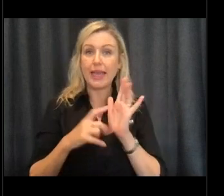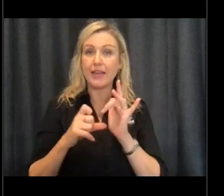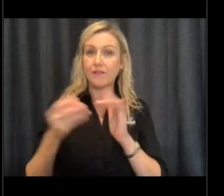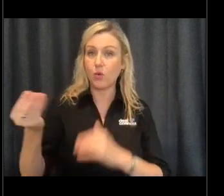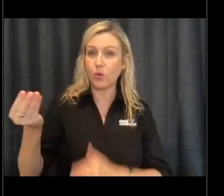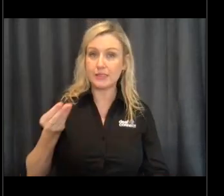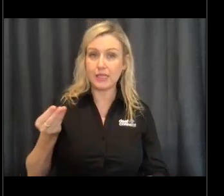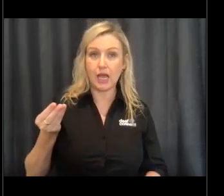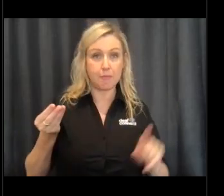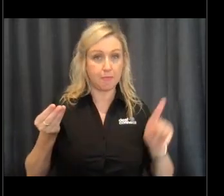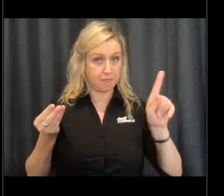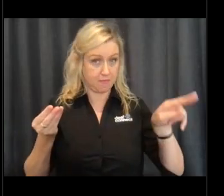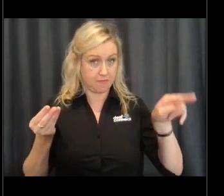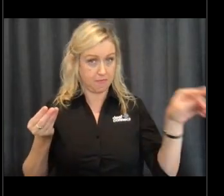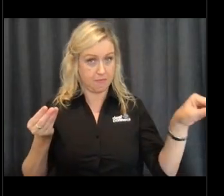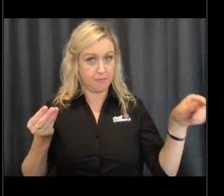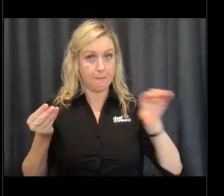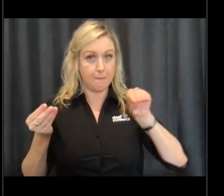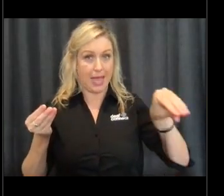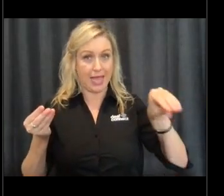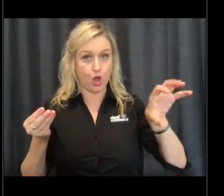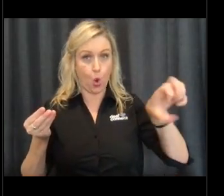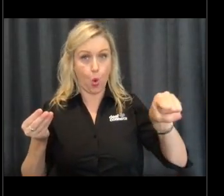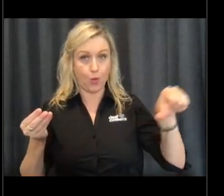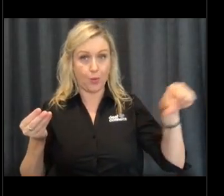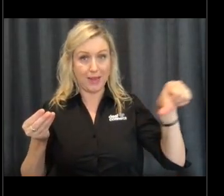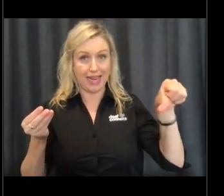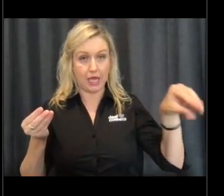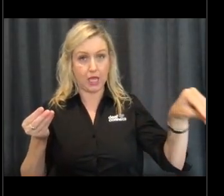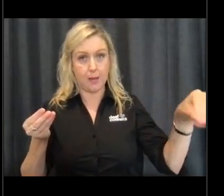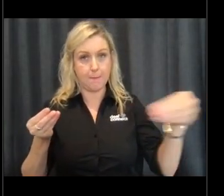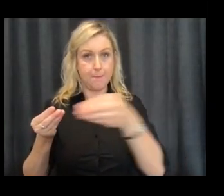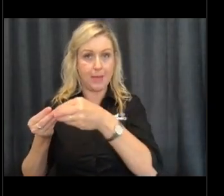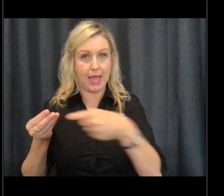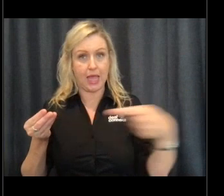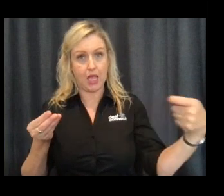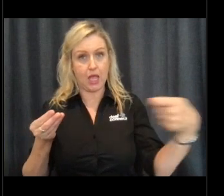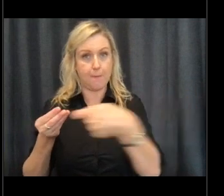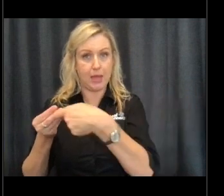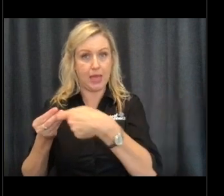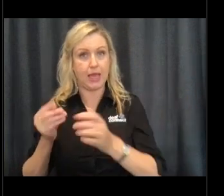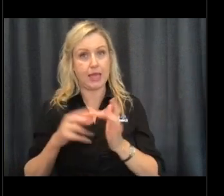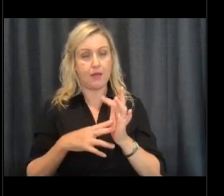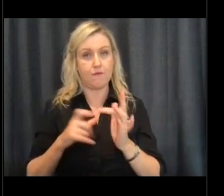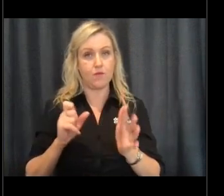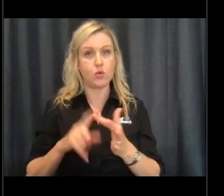it was really important to have this discussion around cash settlements and mortgages because